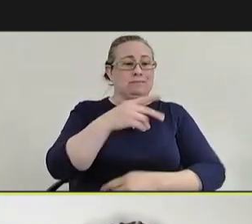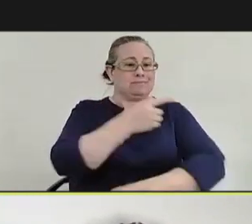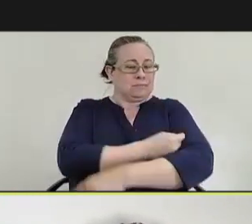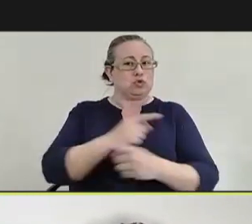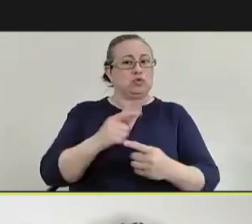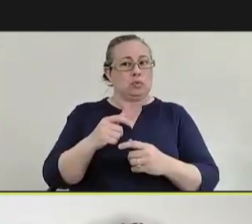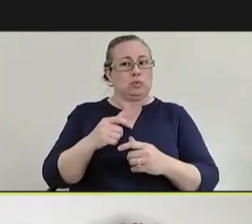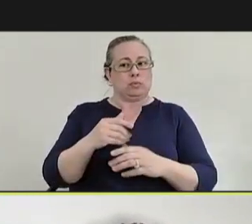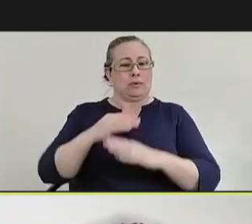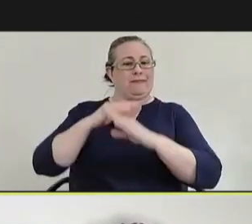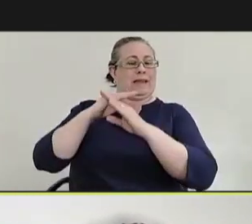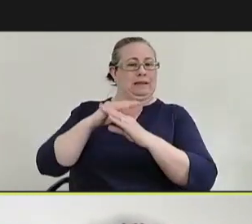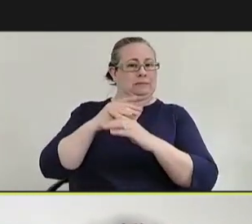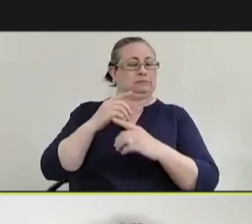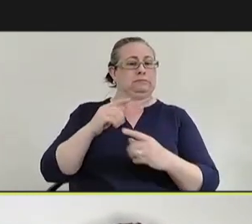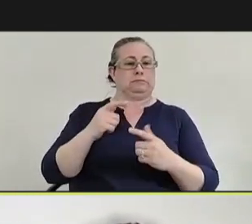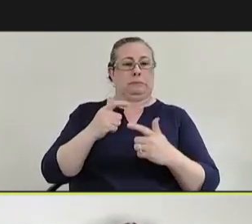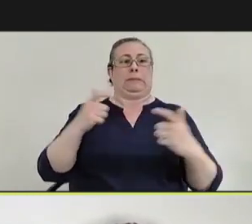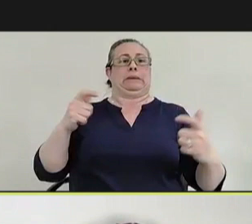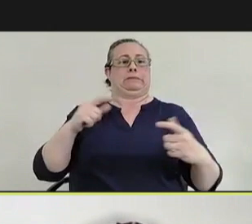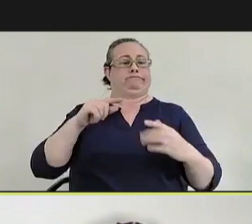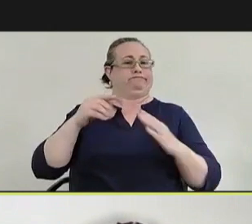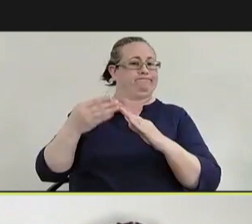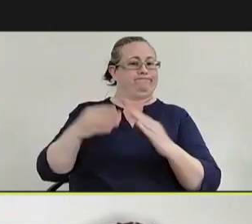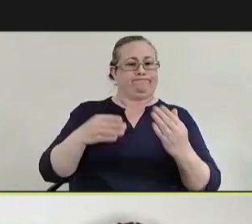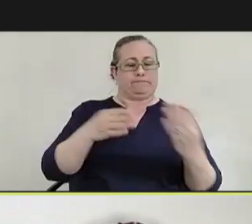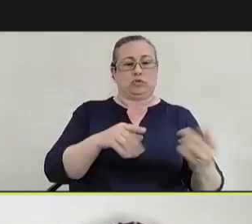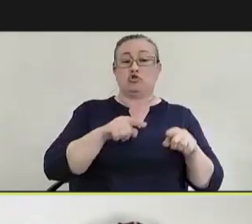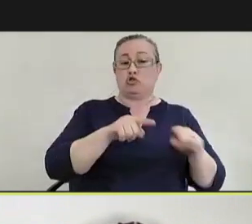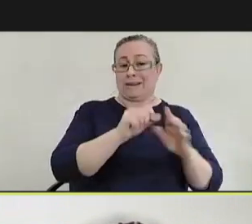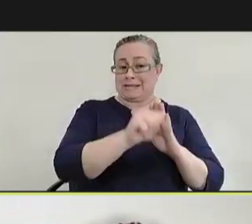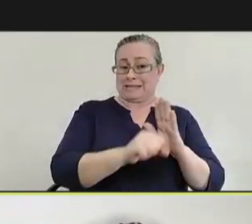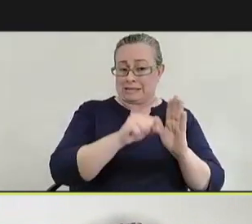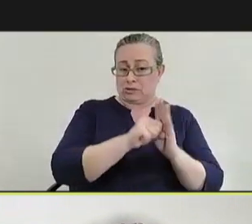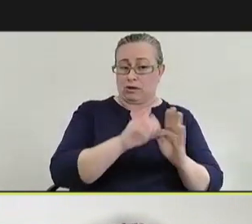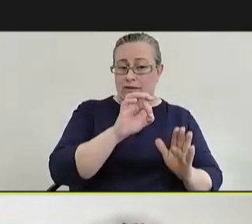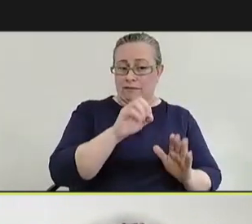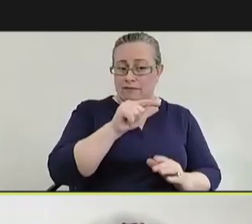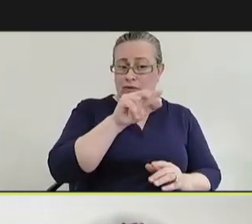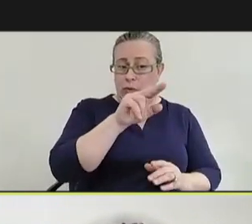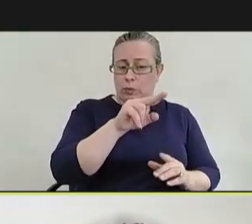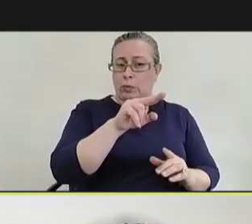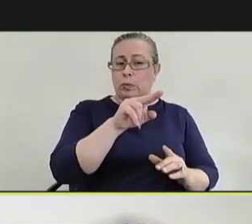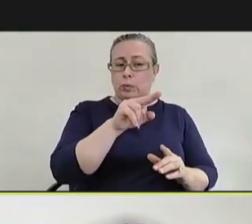morbidity and mortality during seasonal influenza prevention, but also particularly